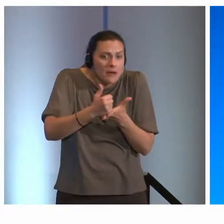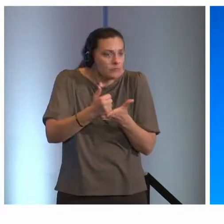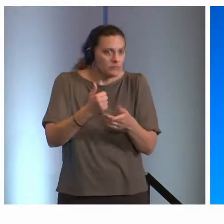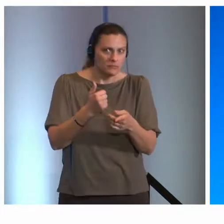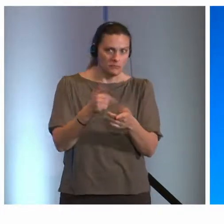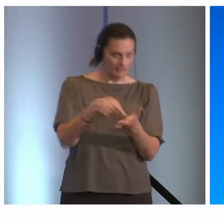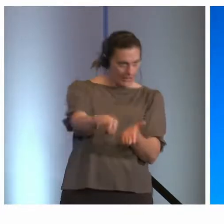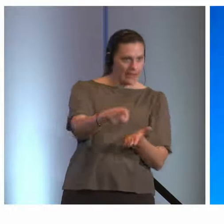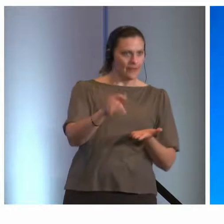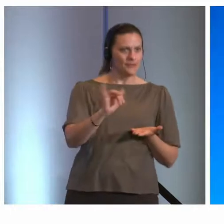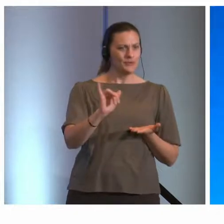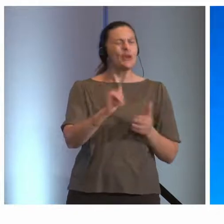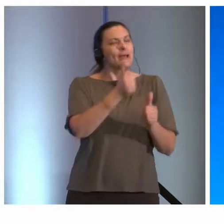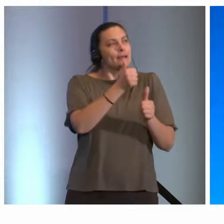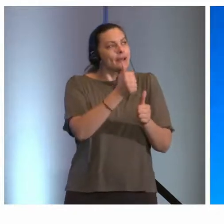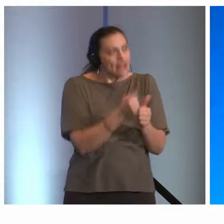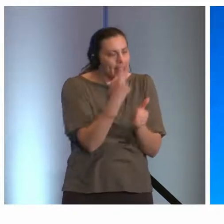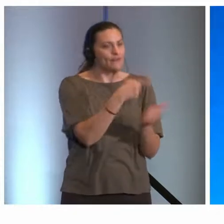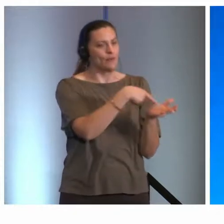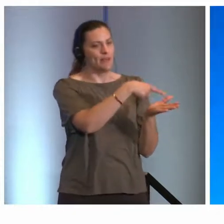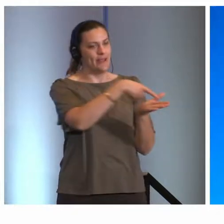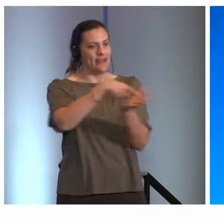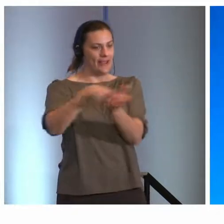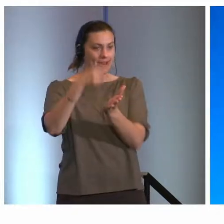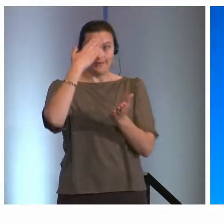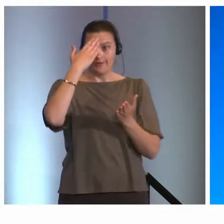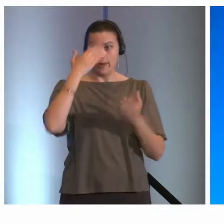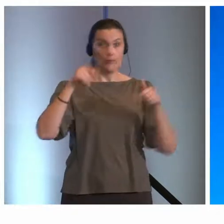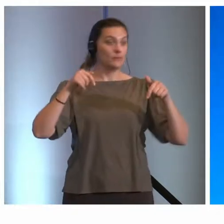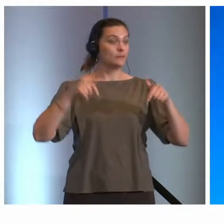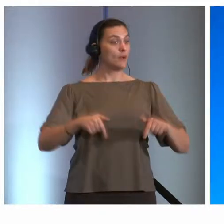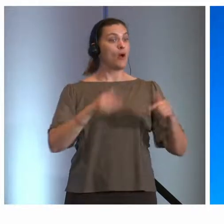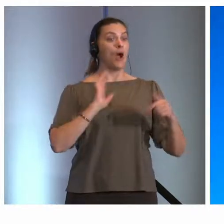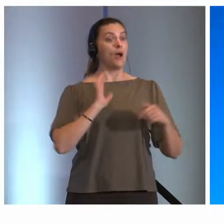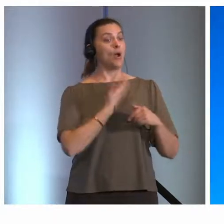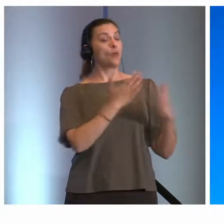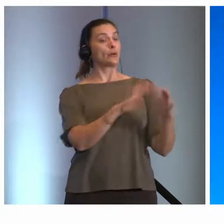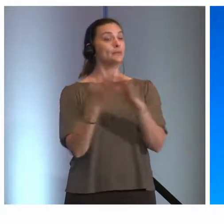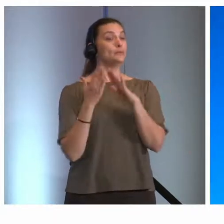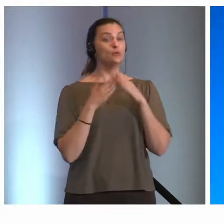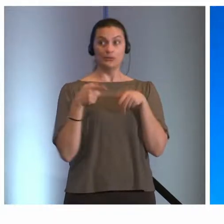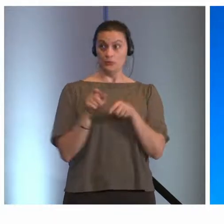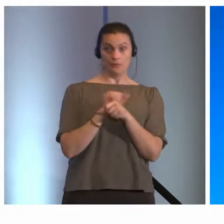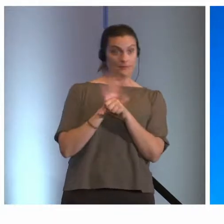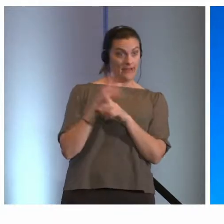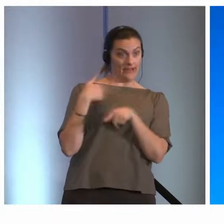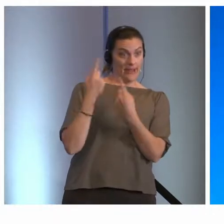Yeah -- Danny Woodburn: That was, you know, just doing a couple of things online for us, but everyone got a check and in